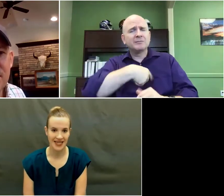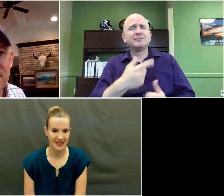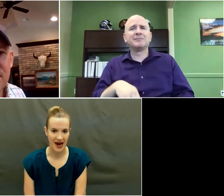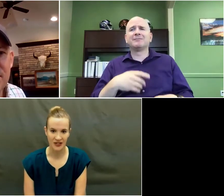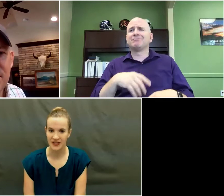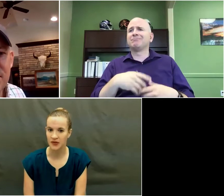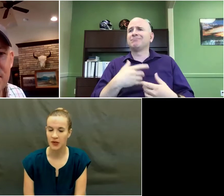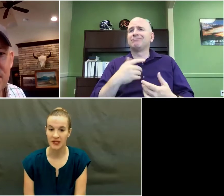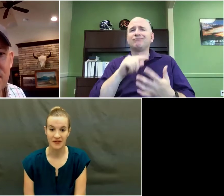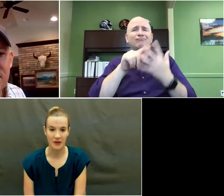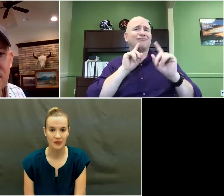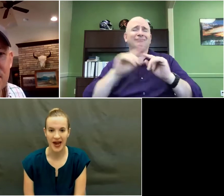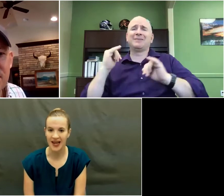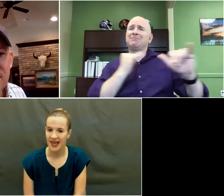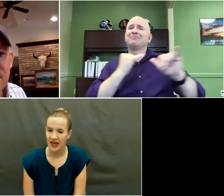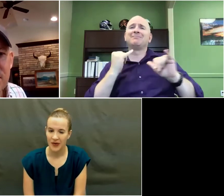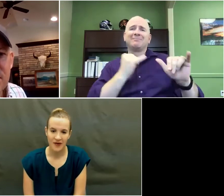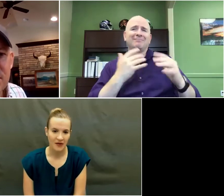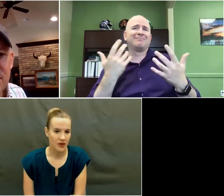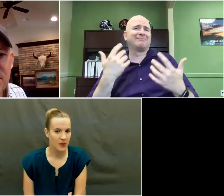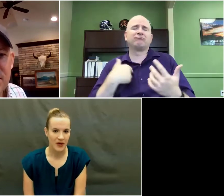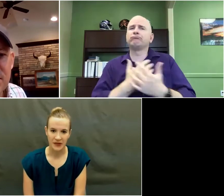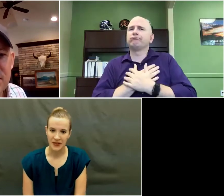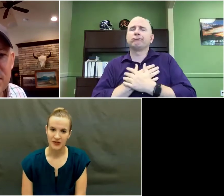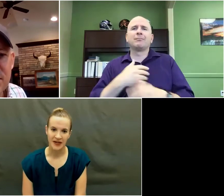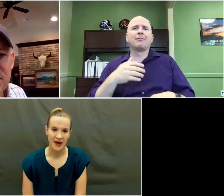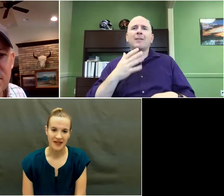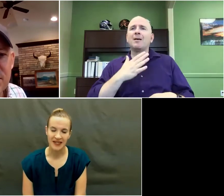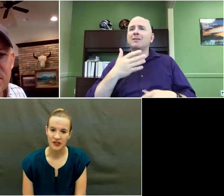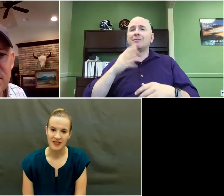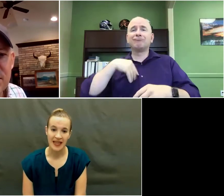in the cottages or lived close by, we felt that we were equally treated by the teachers and they